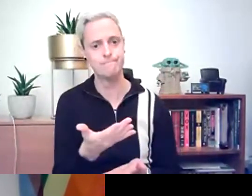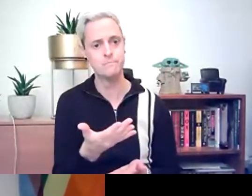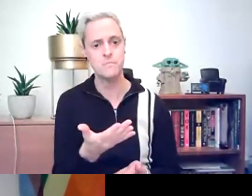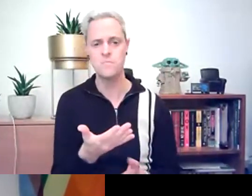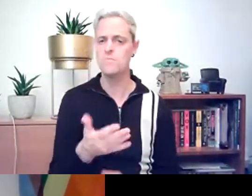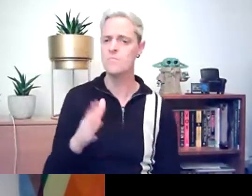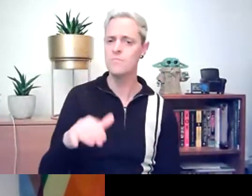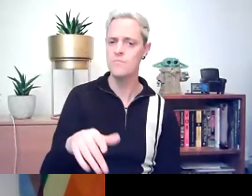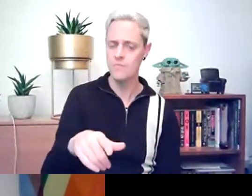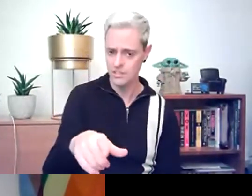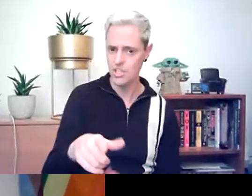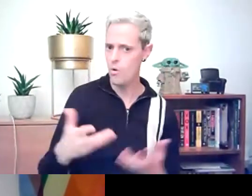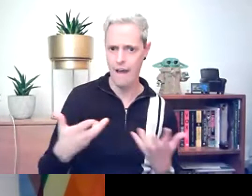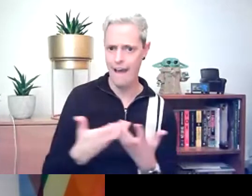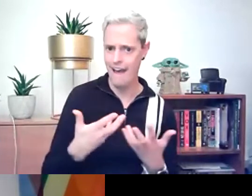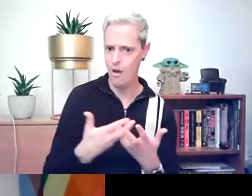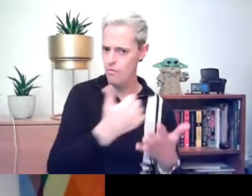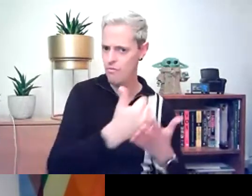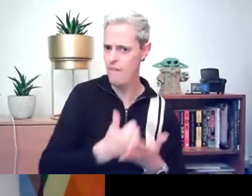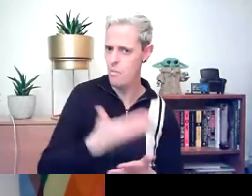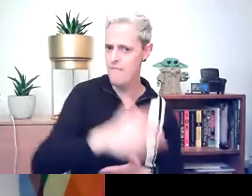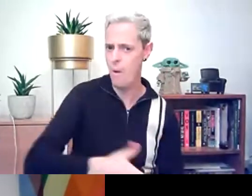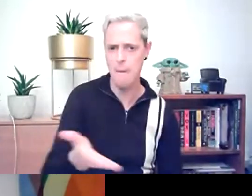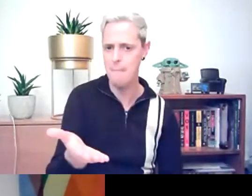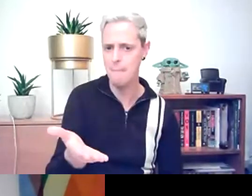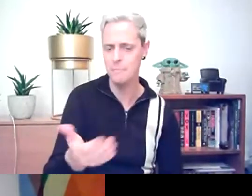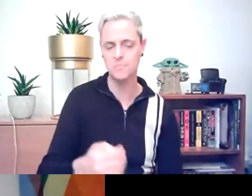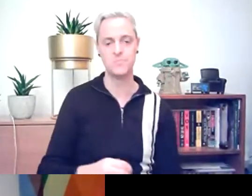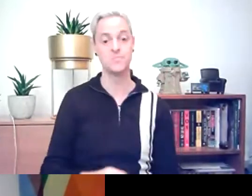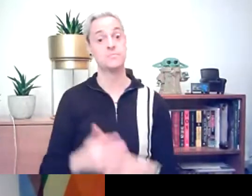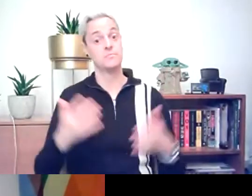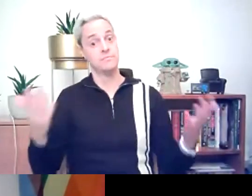with how to go about that. 18:47:03 So that really depends on what your